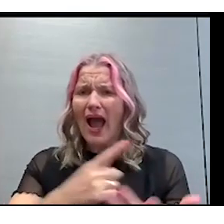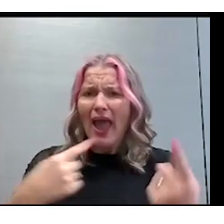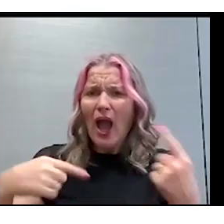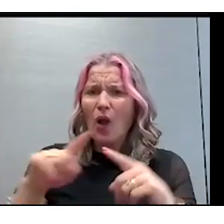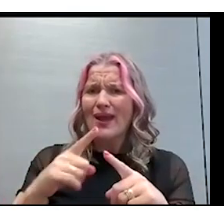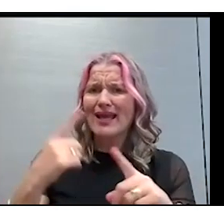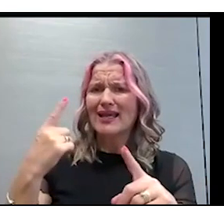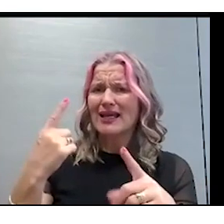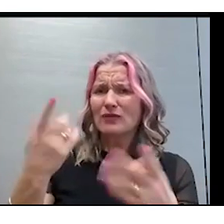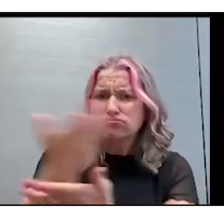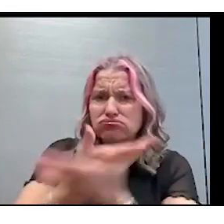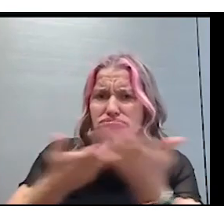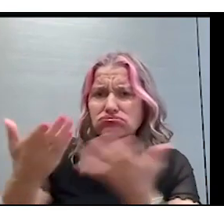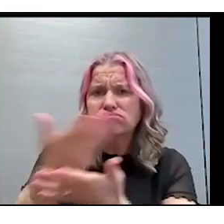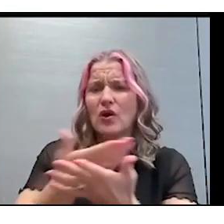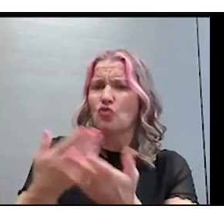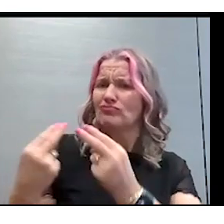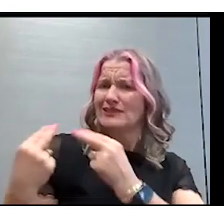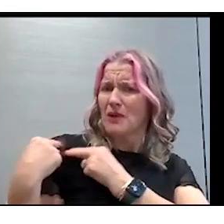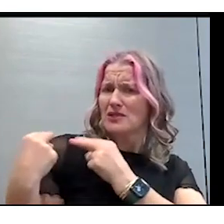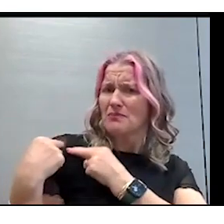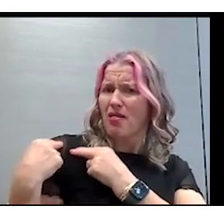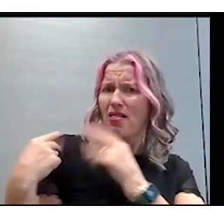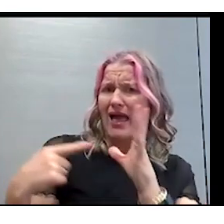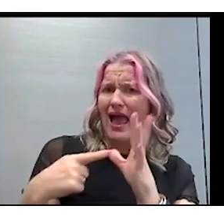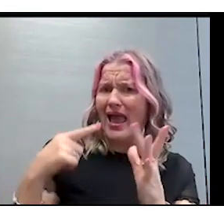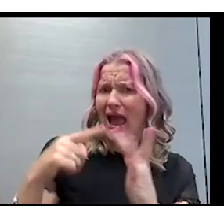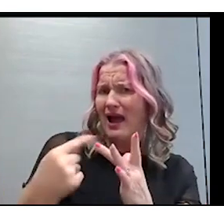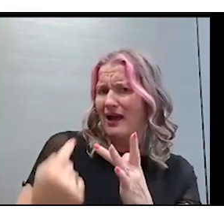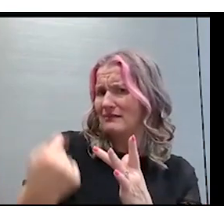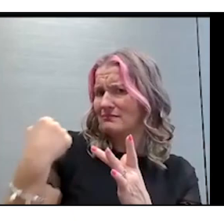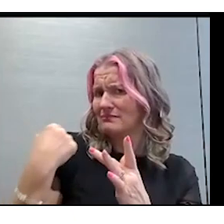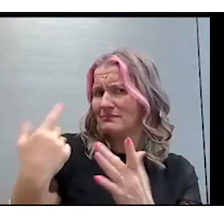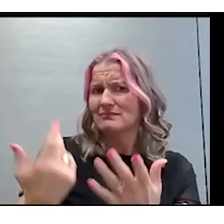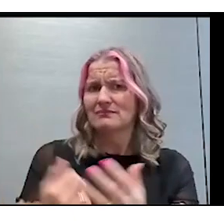AI so much more in the last 18 months since generative AI became a thing?